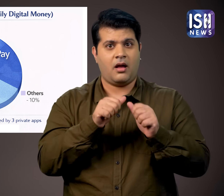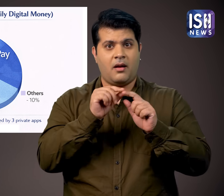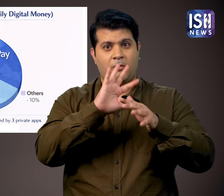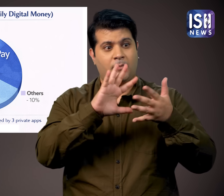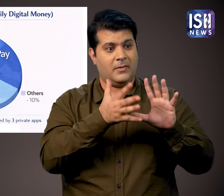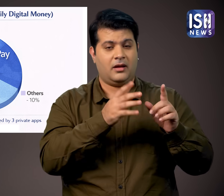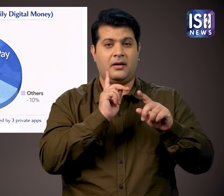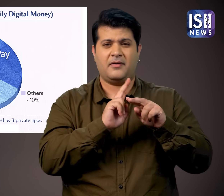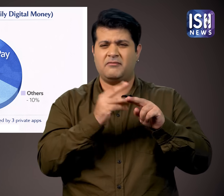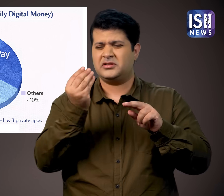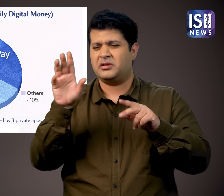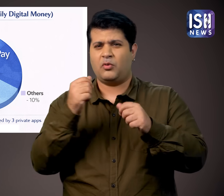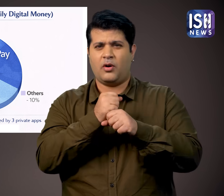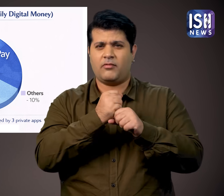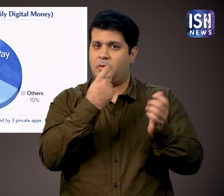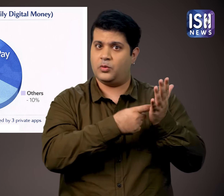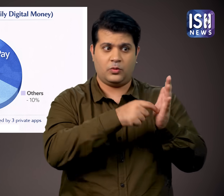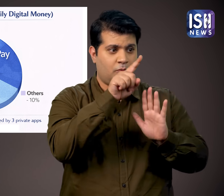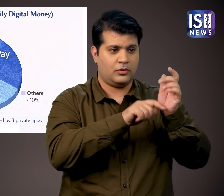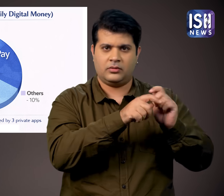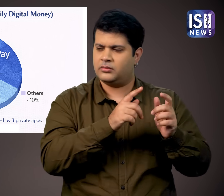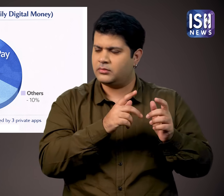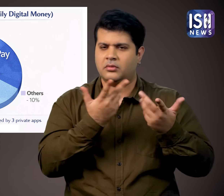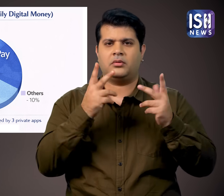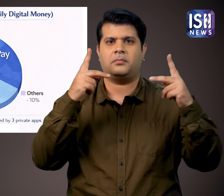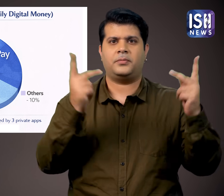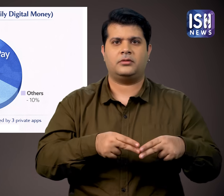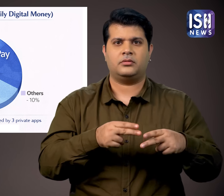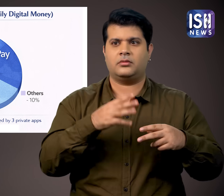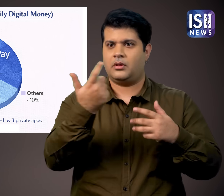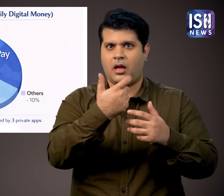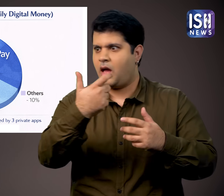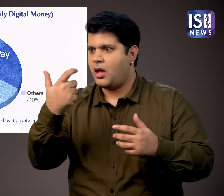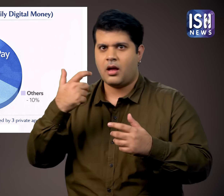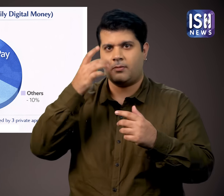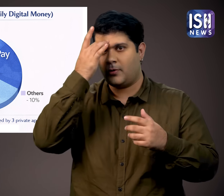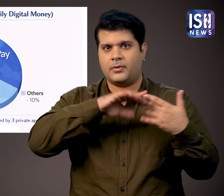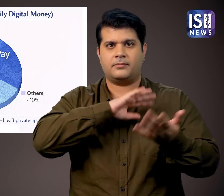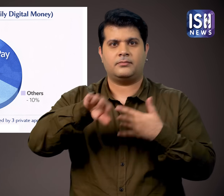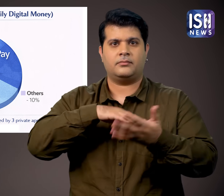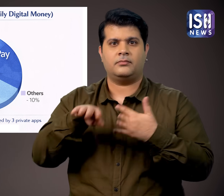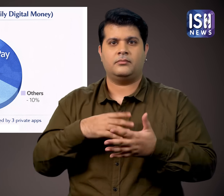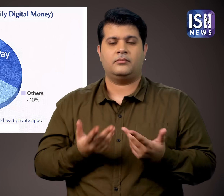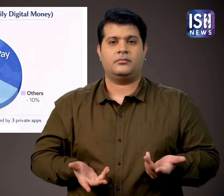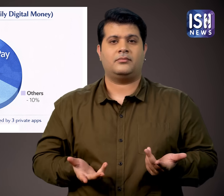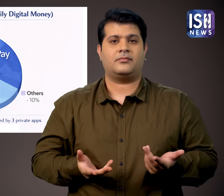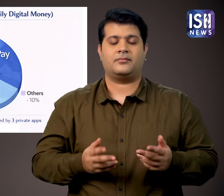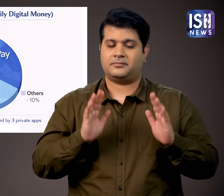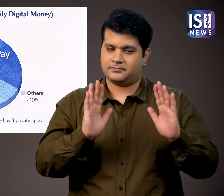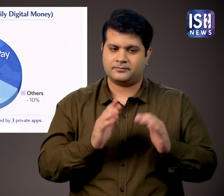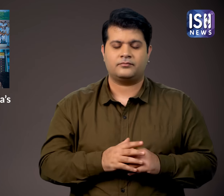If the government orders changes, the apps could shut down, leaving people worried.